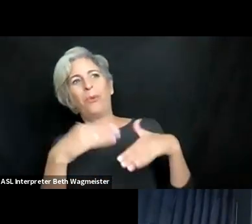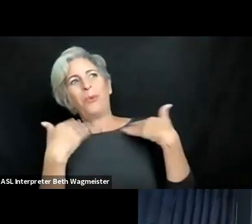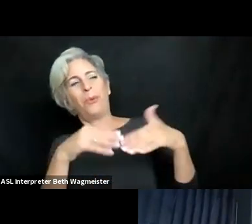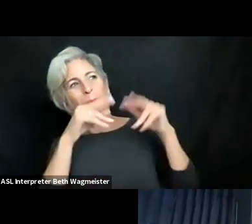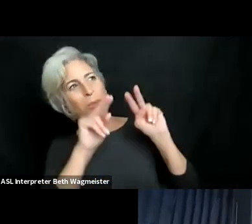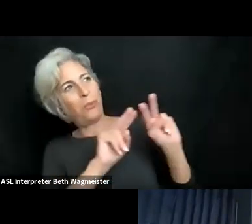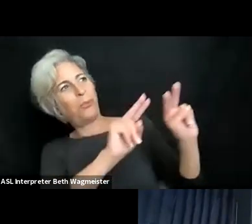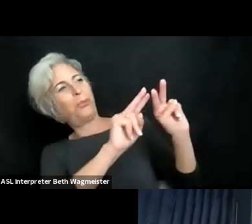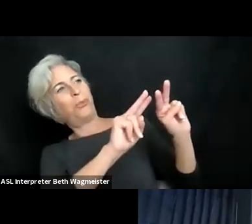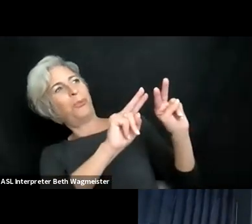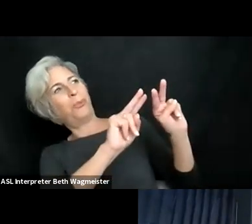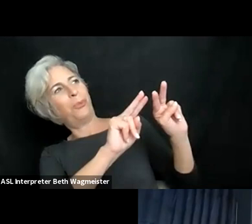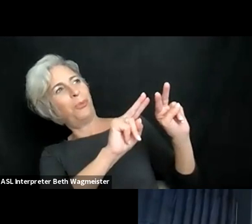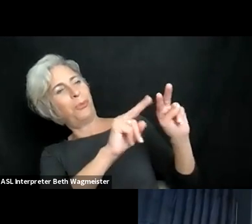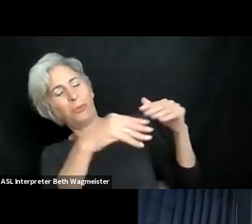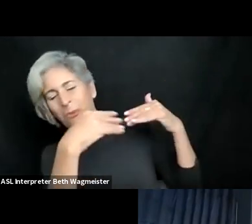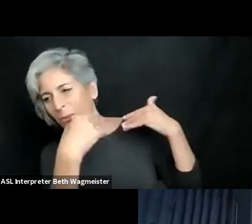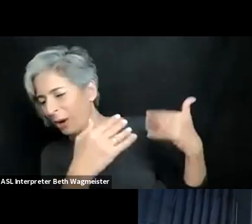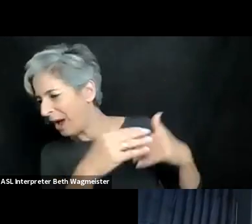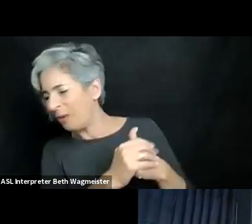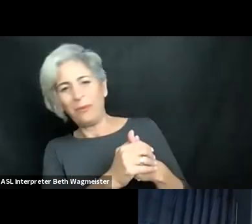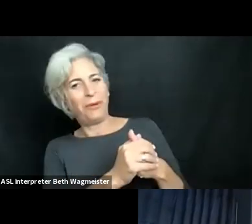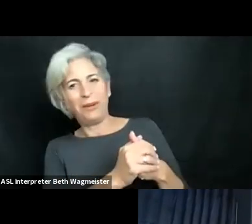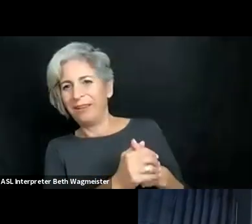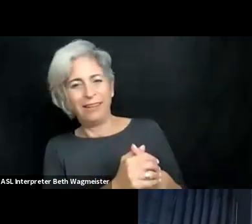I